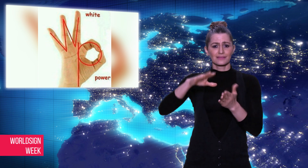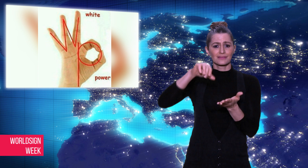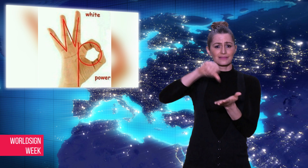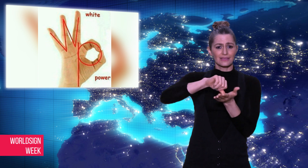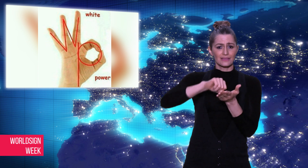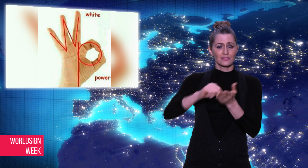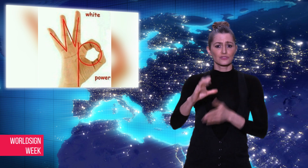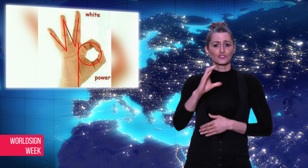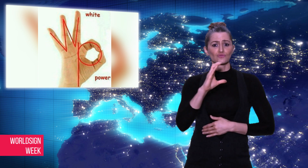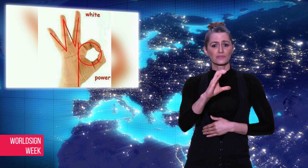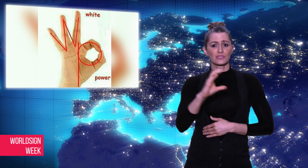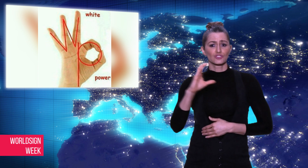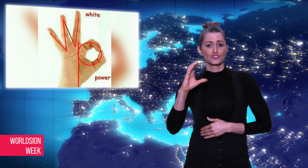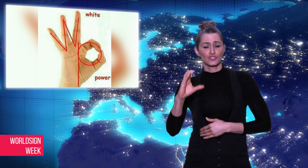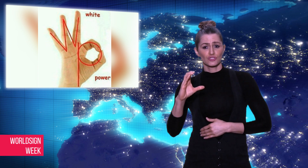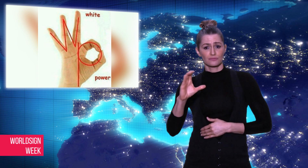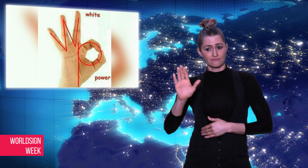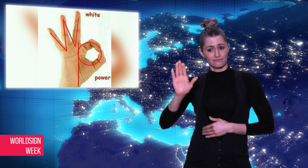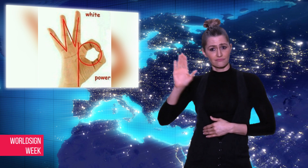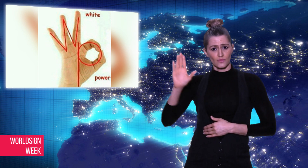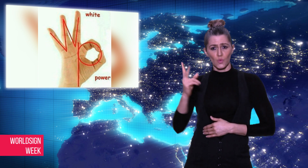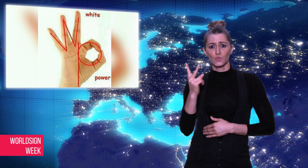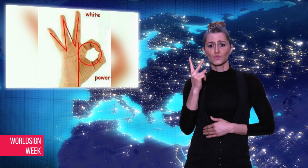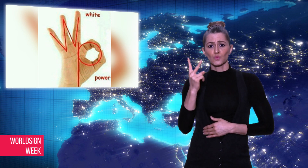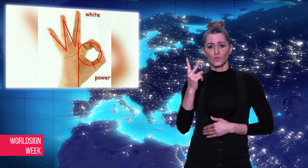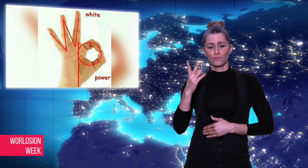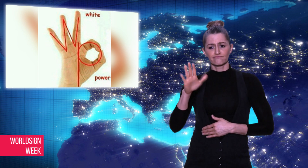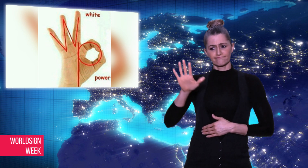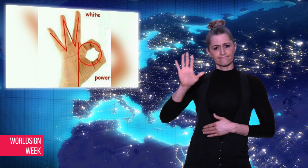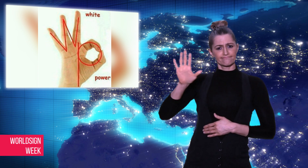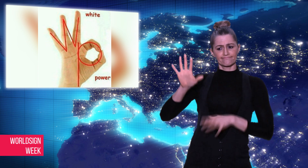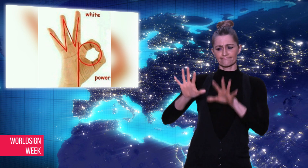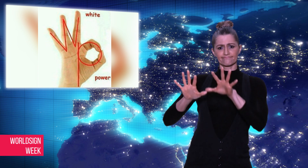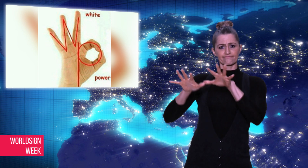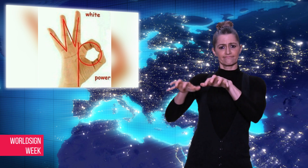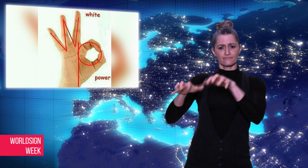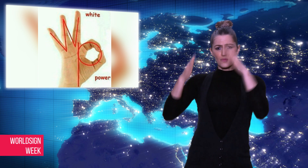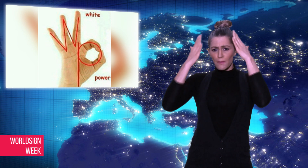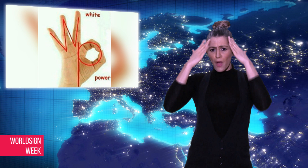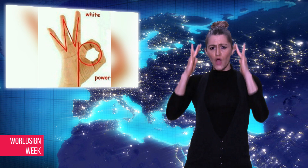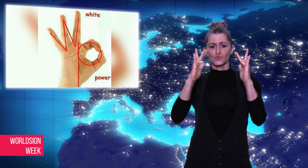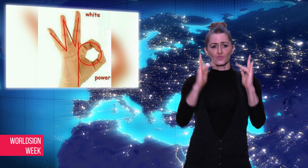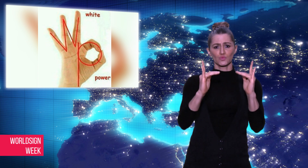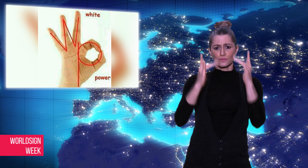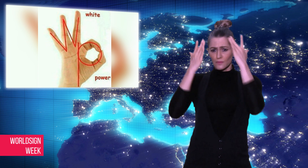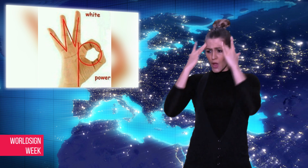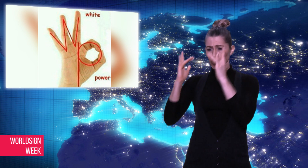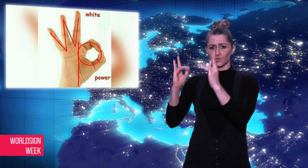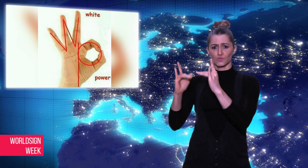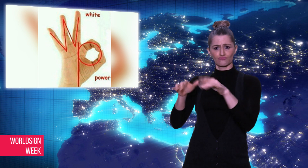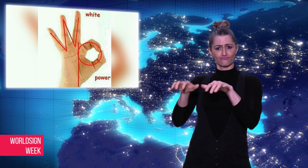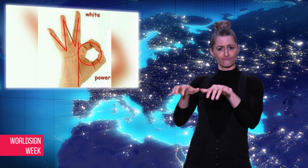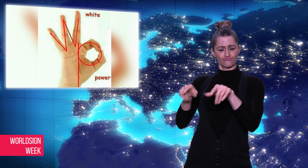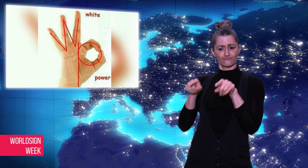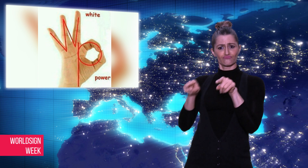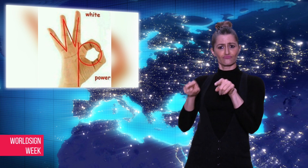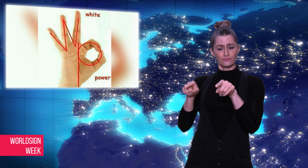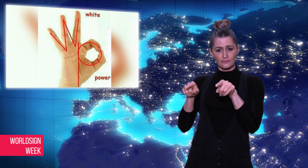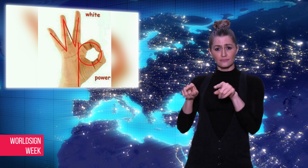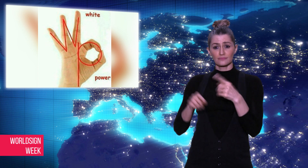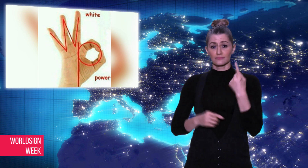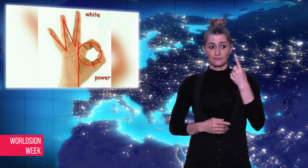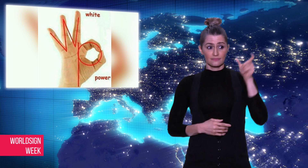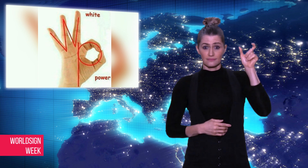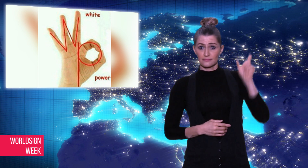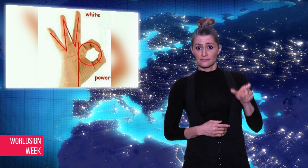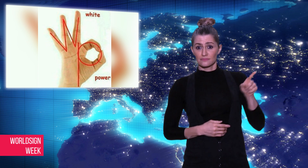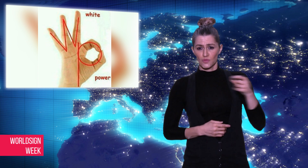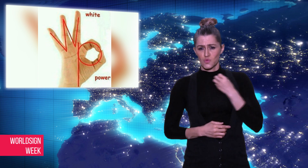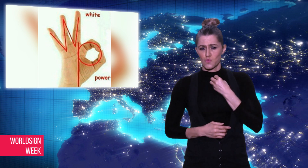people at two local mosques in Christchurch, New